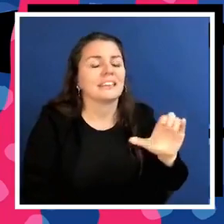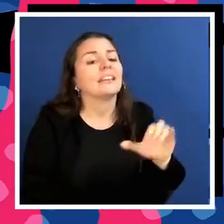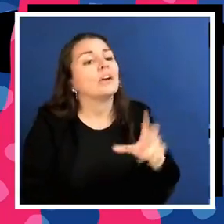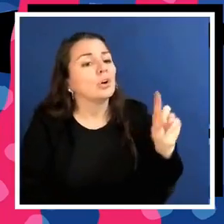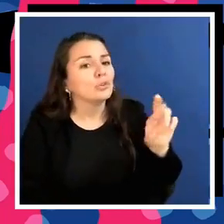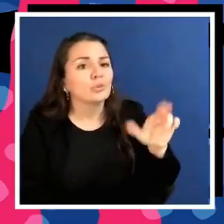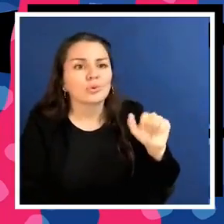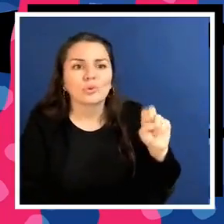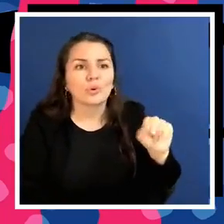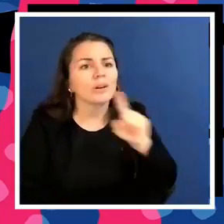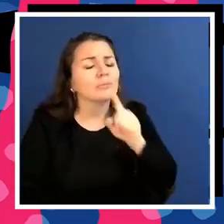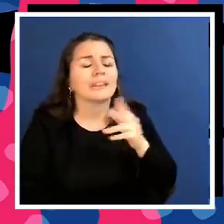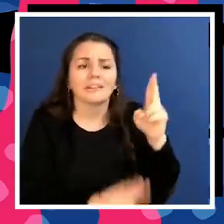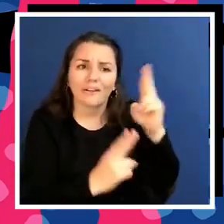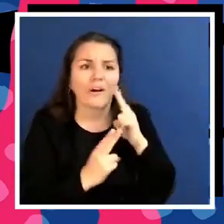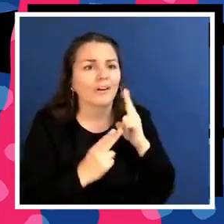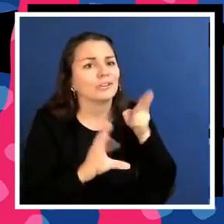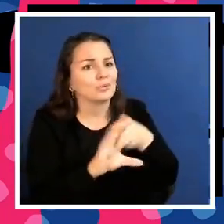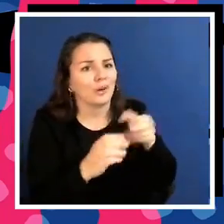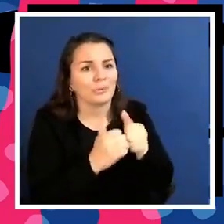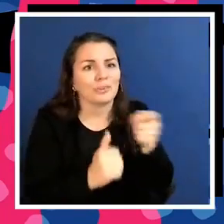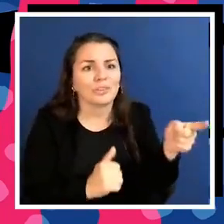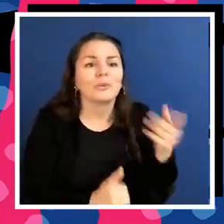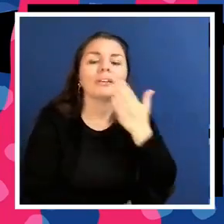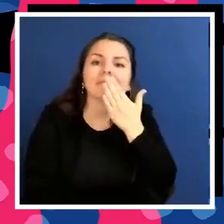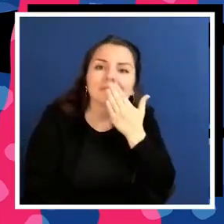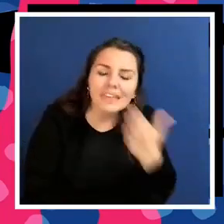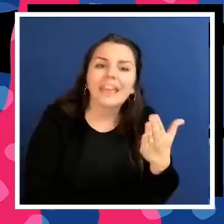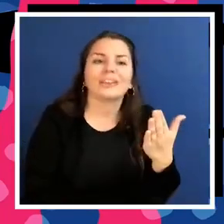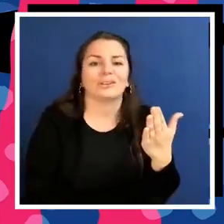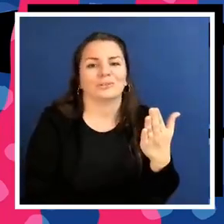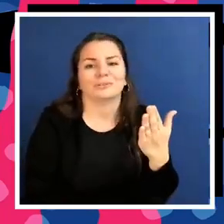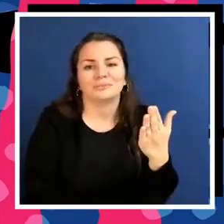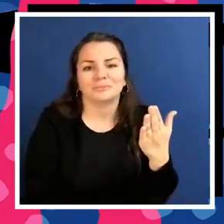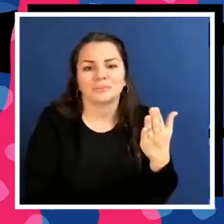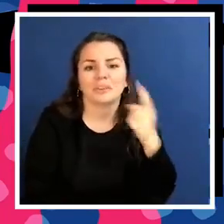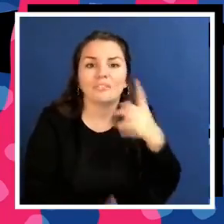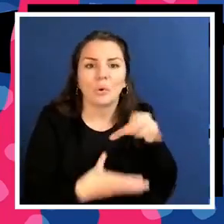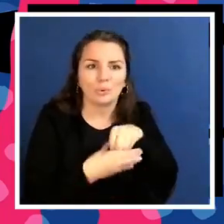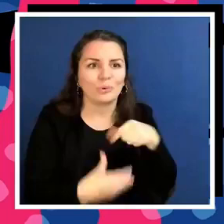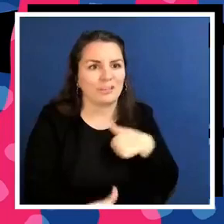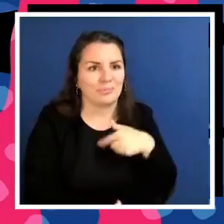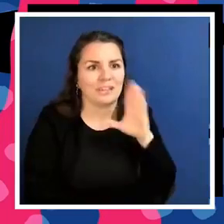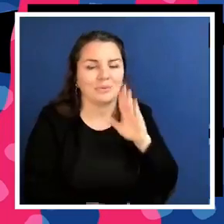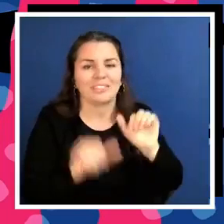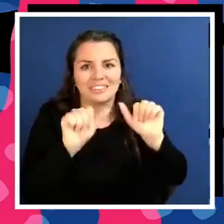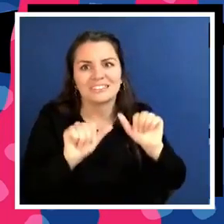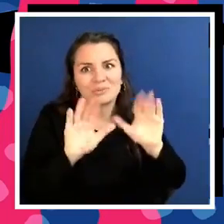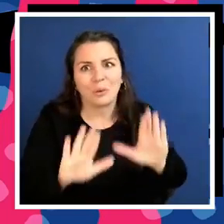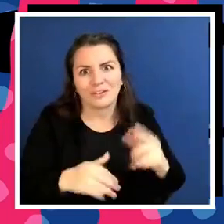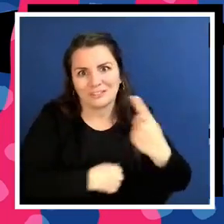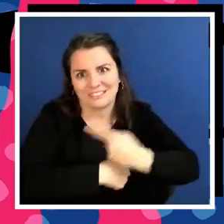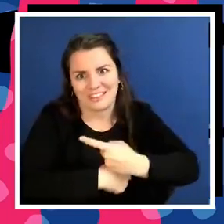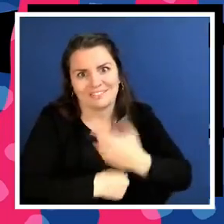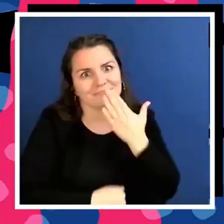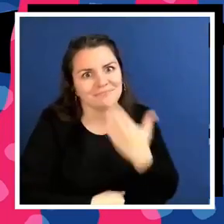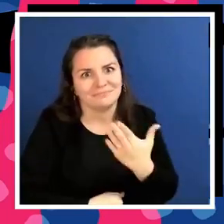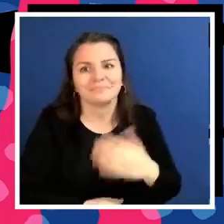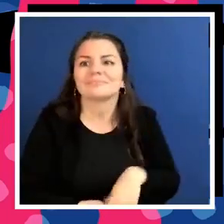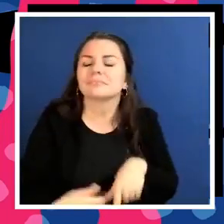OF THE NEXT FEW DAYS TOLD HIM